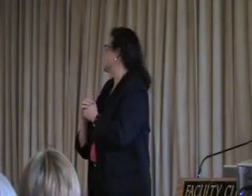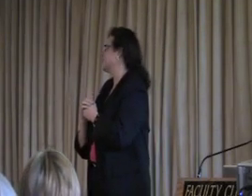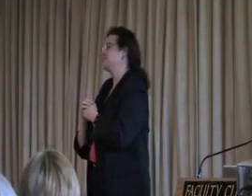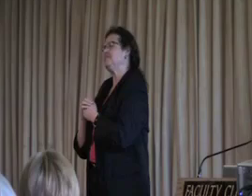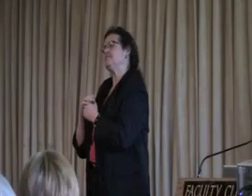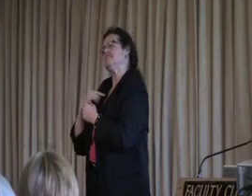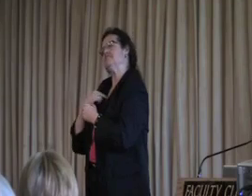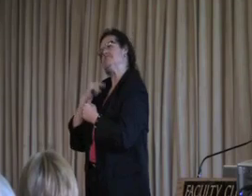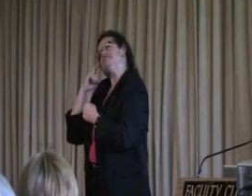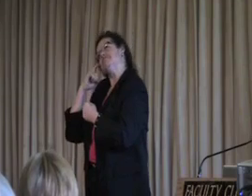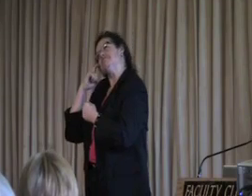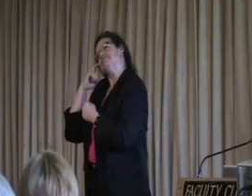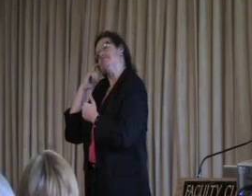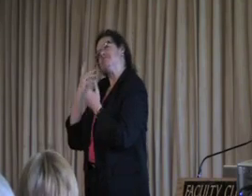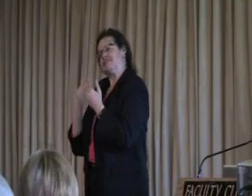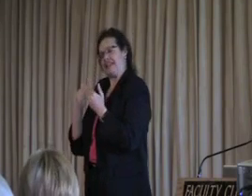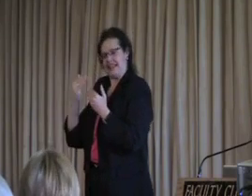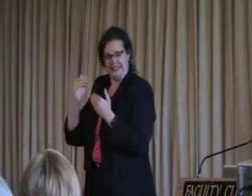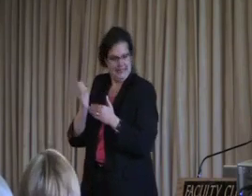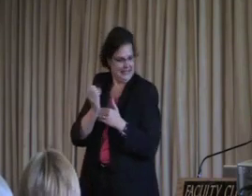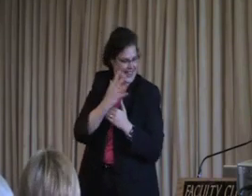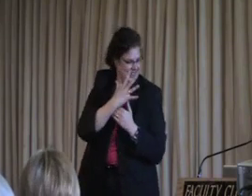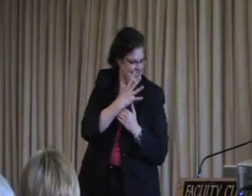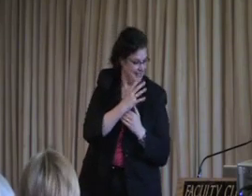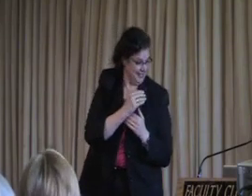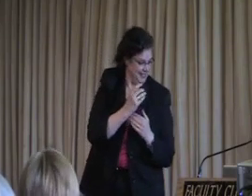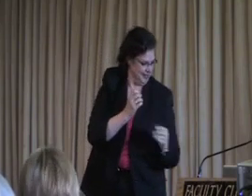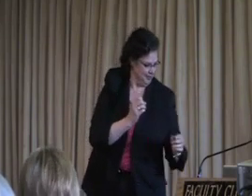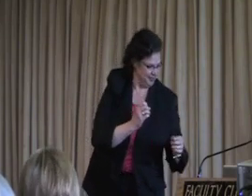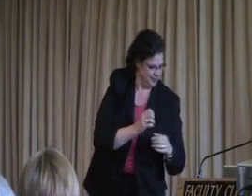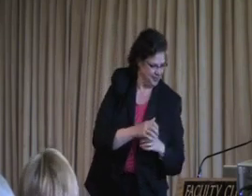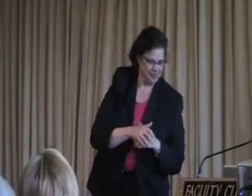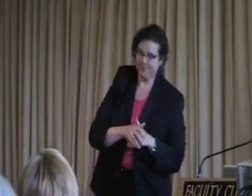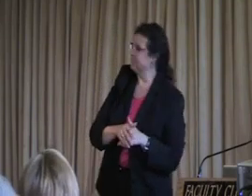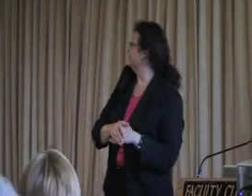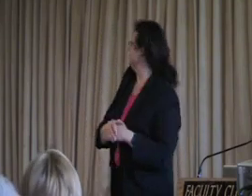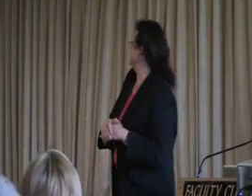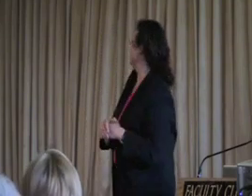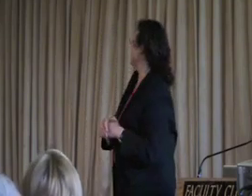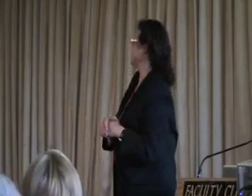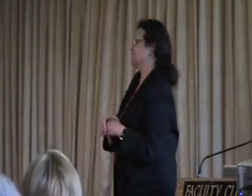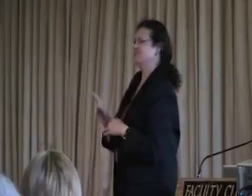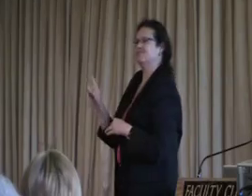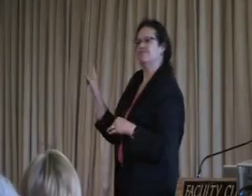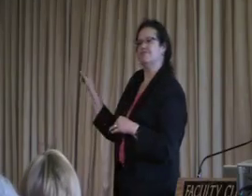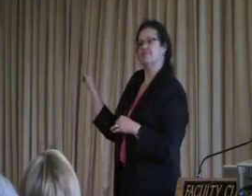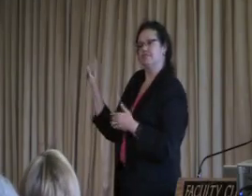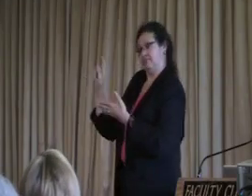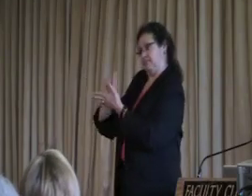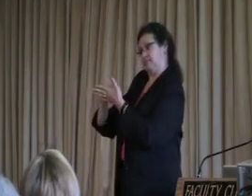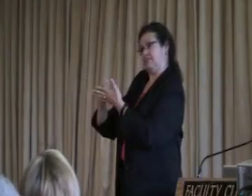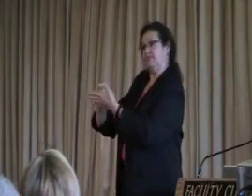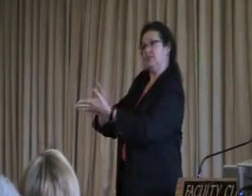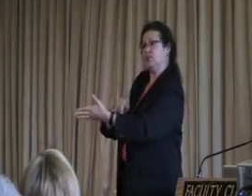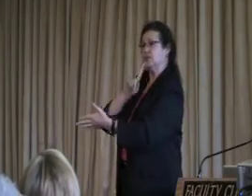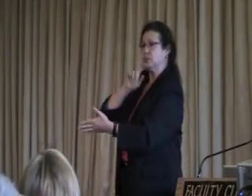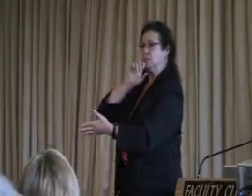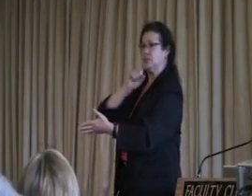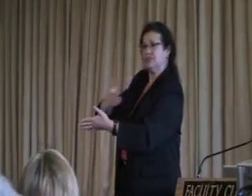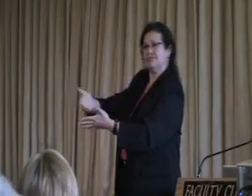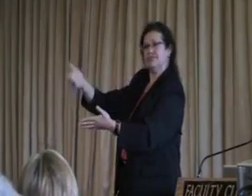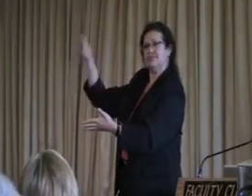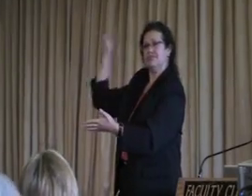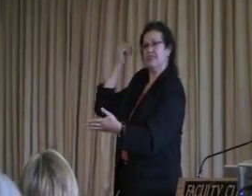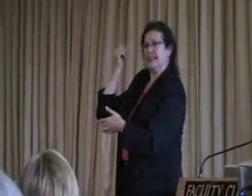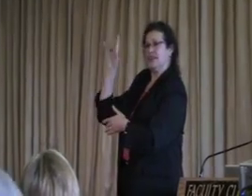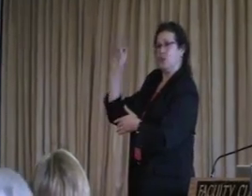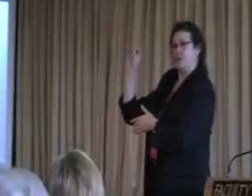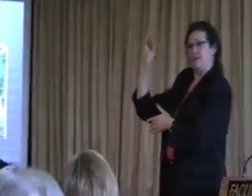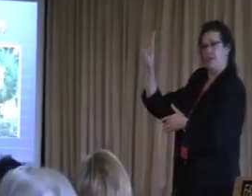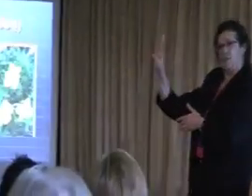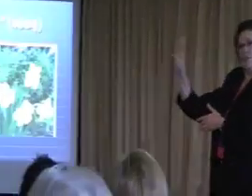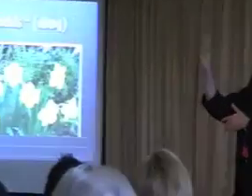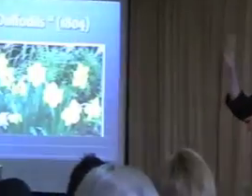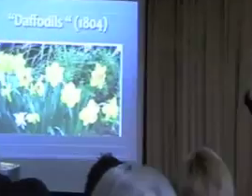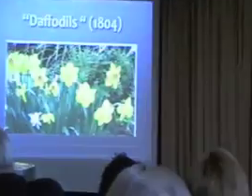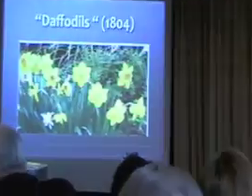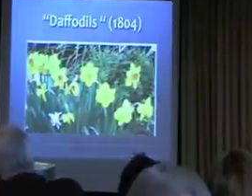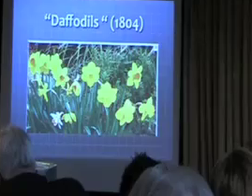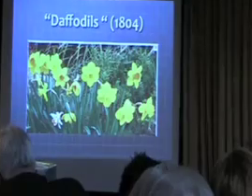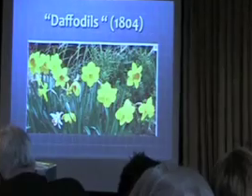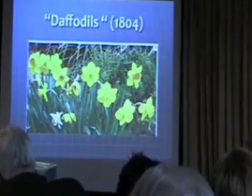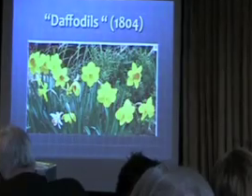we are in the future. And so I'd like to think about how we're celebrating now, but how are